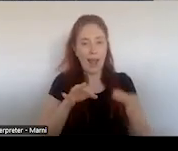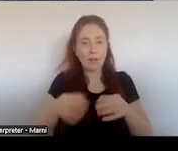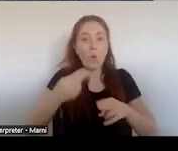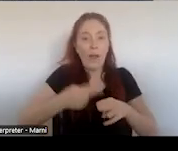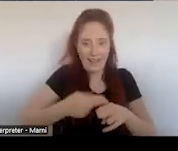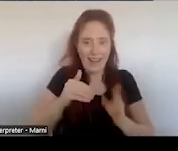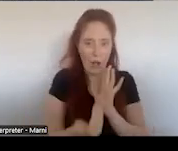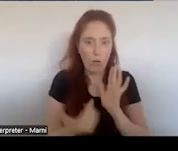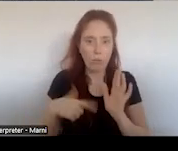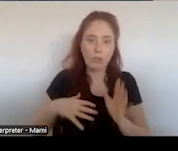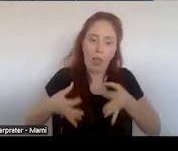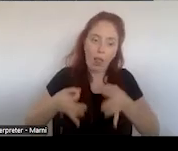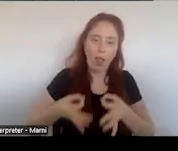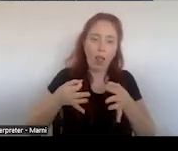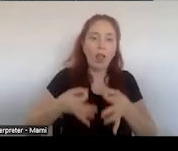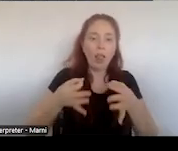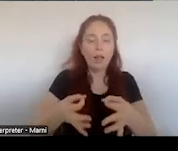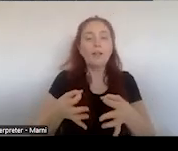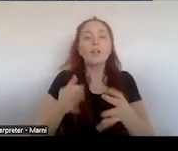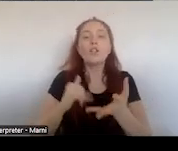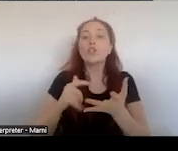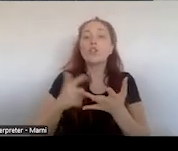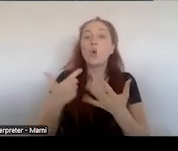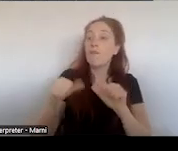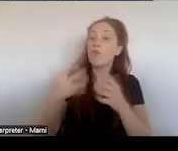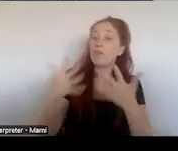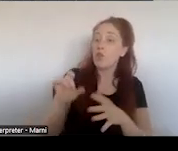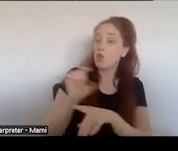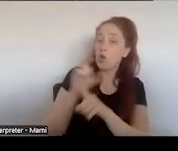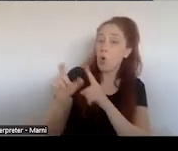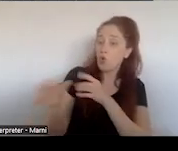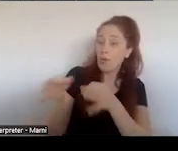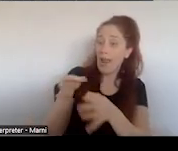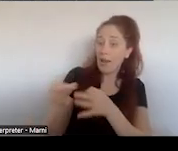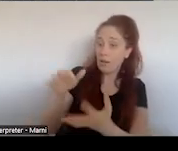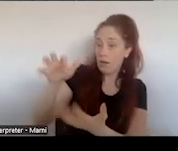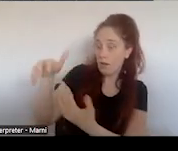really wanted to build on the consultation that had already happened and not redo it.